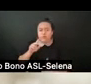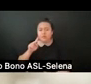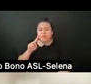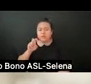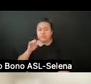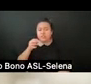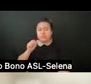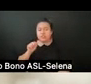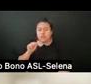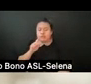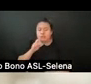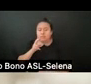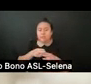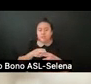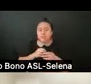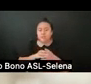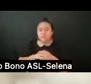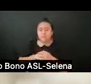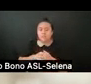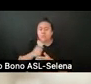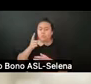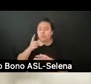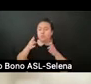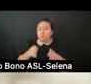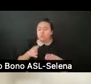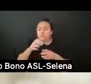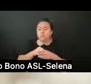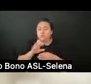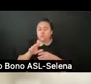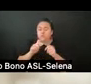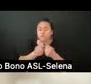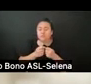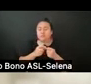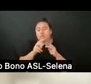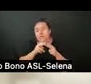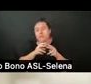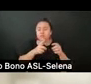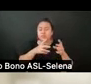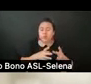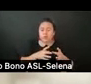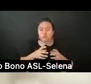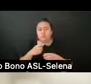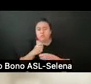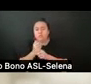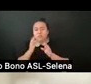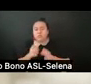One person on your team, a director or producer, has to have completed two documentary feature